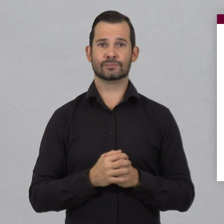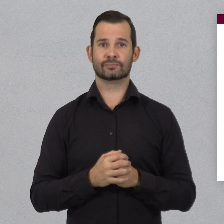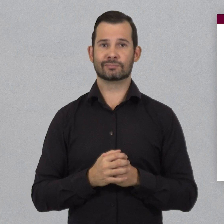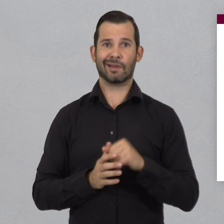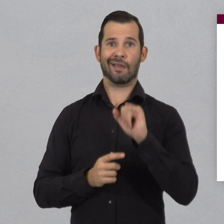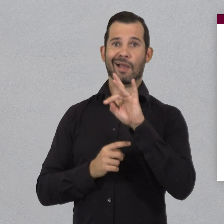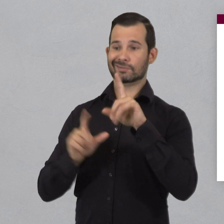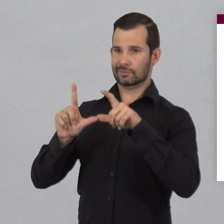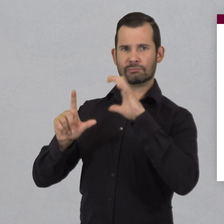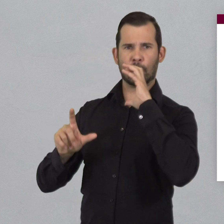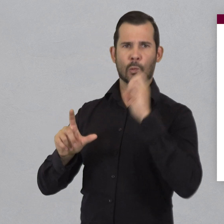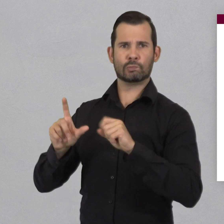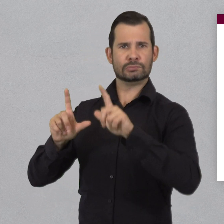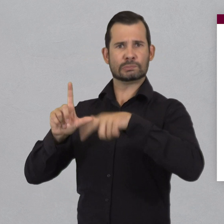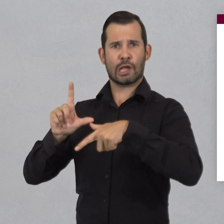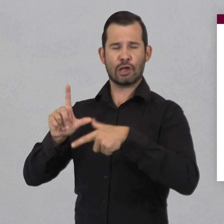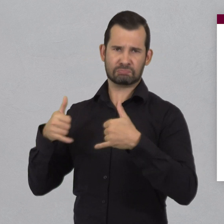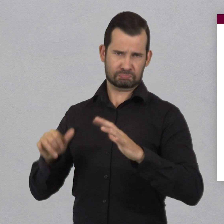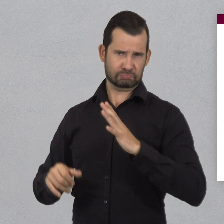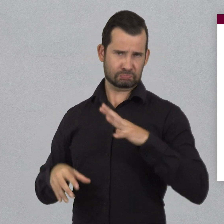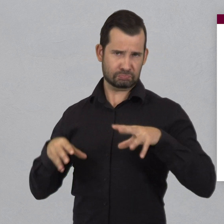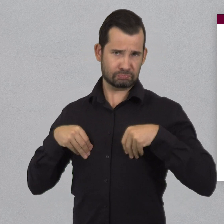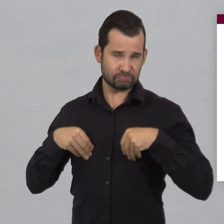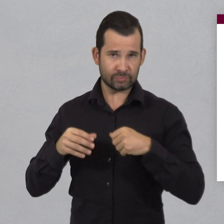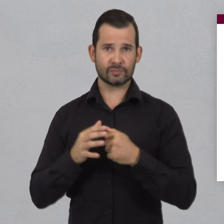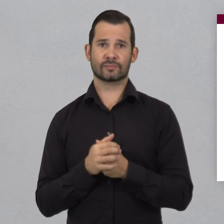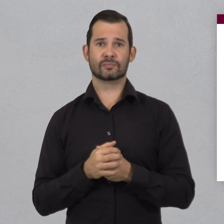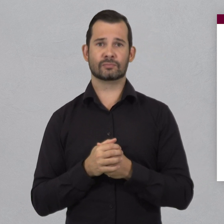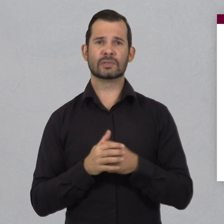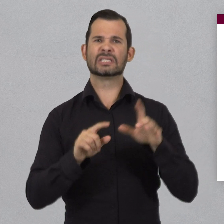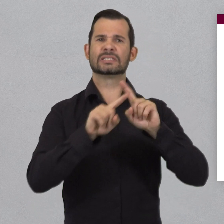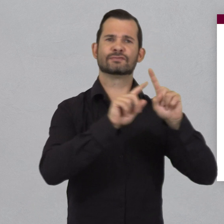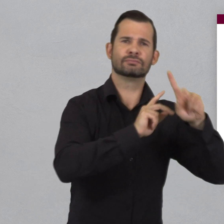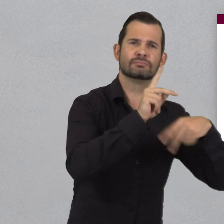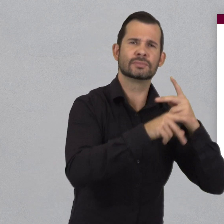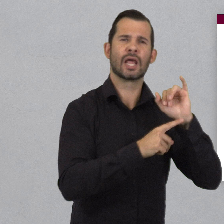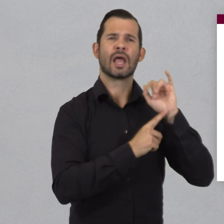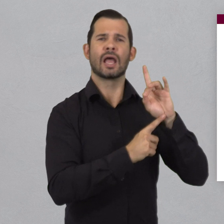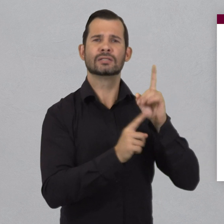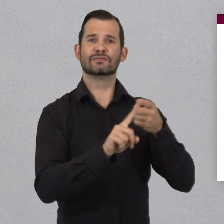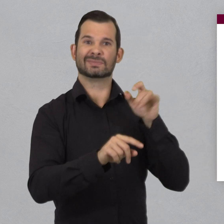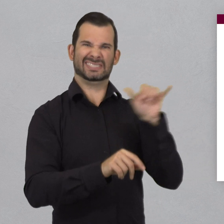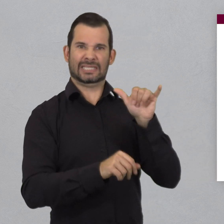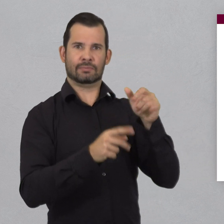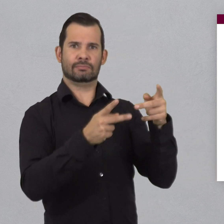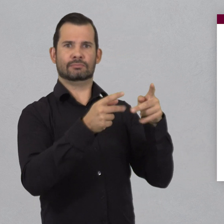• Expired pieces of ID • Different pieces of ID from the same source